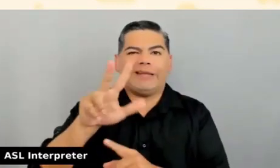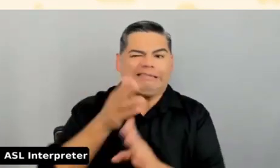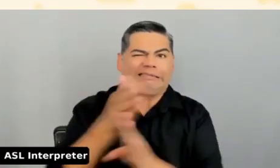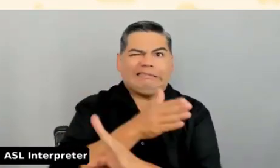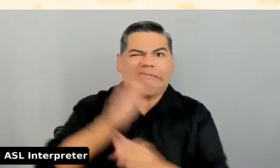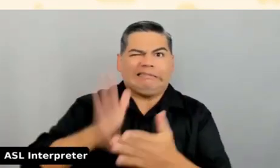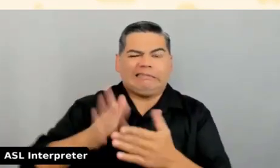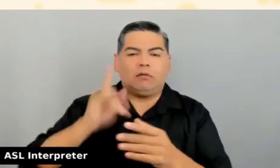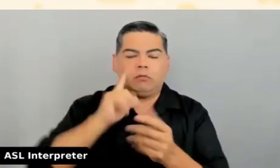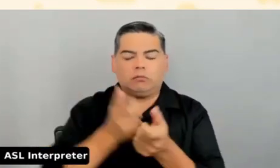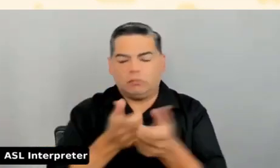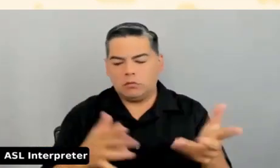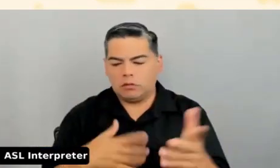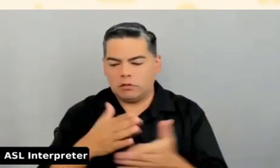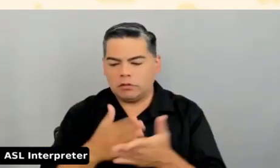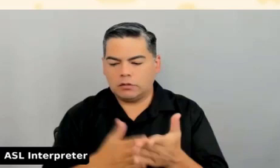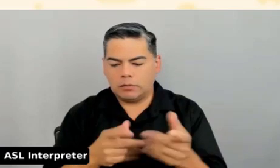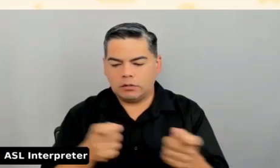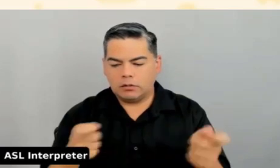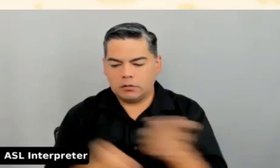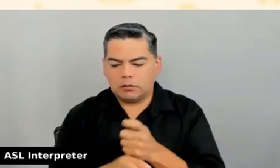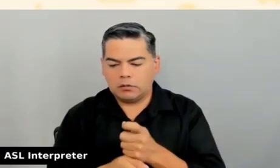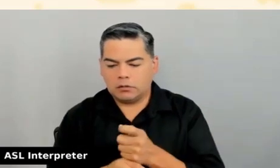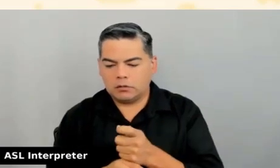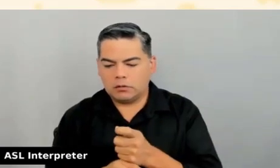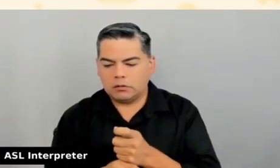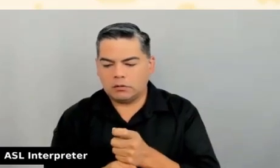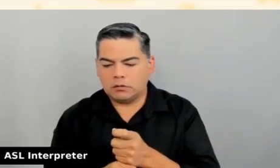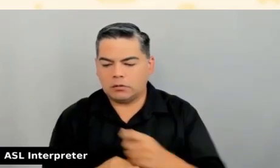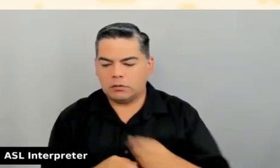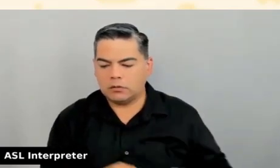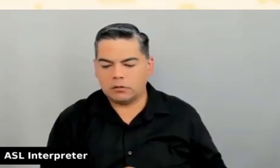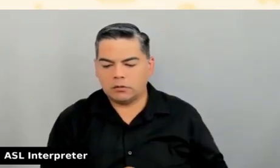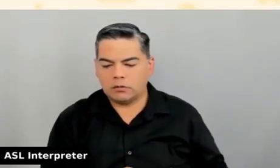They may make some very minor notes about it, but it's pretty much final.